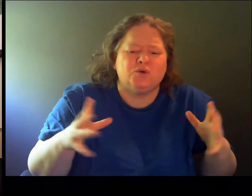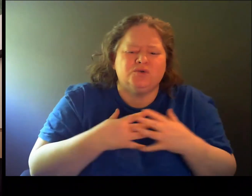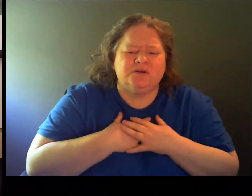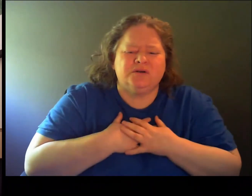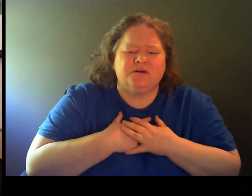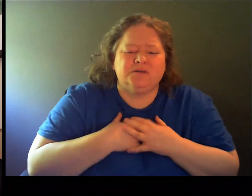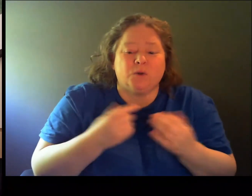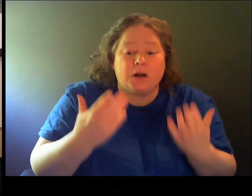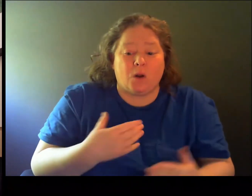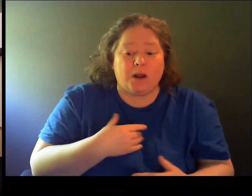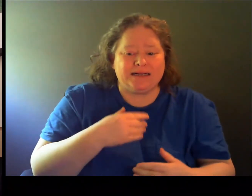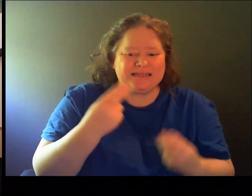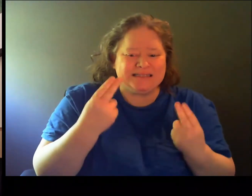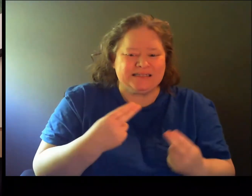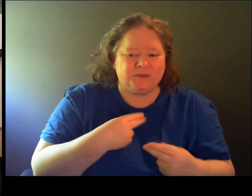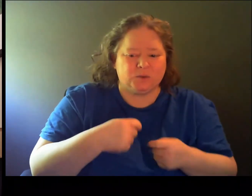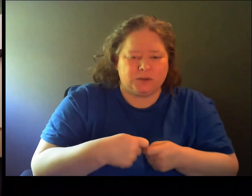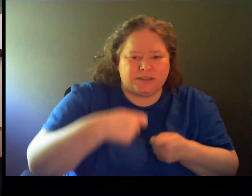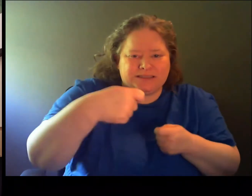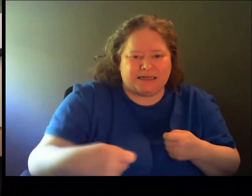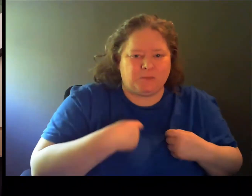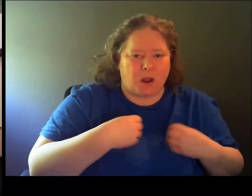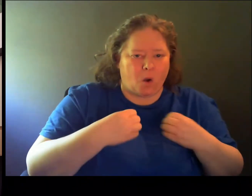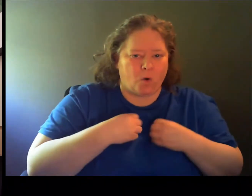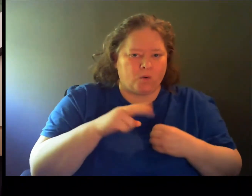So now, I just need to extend my own visa.